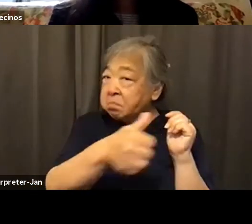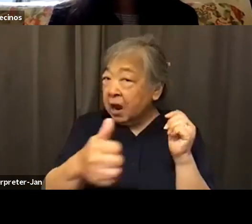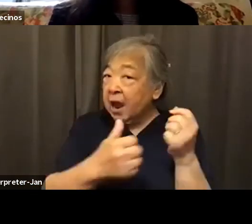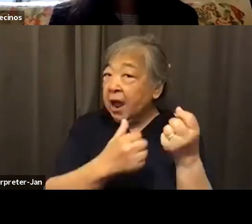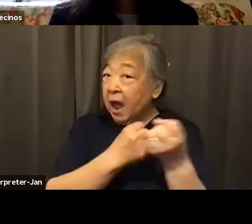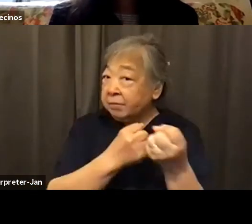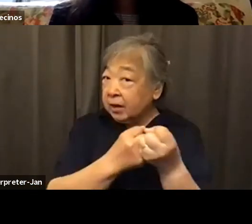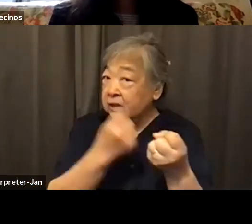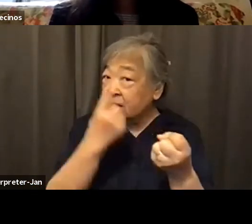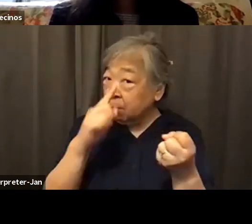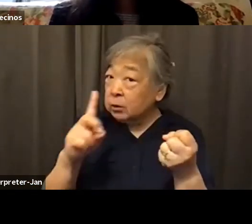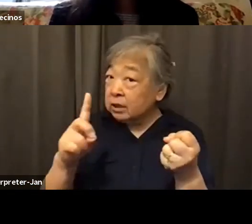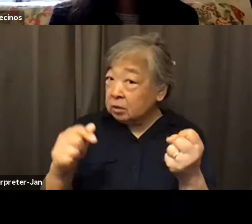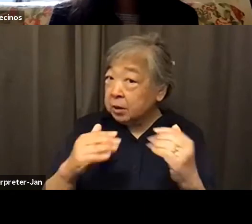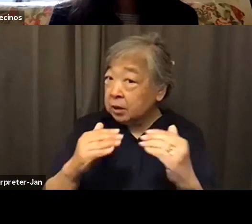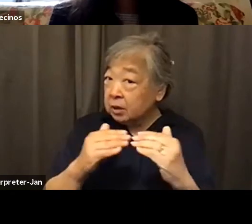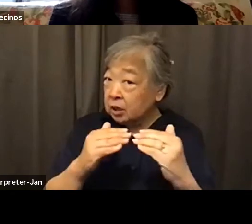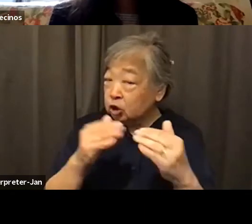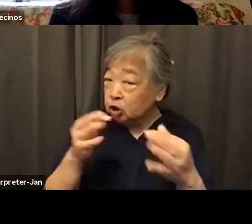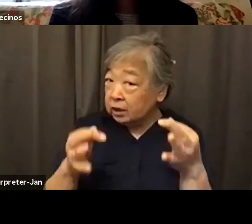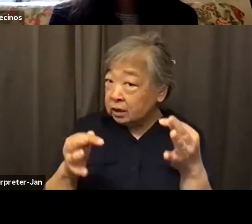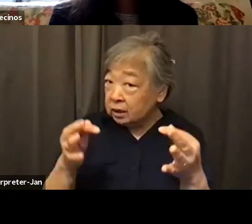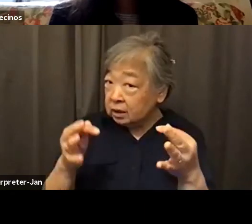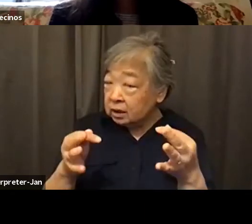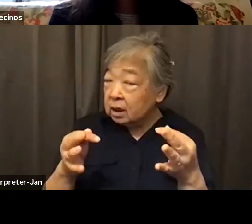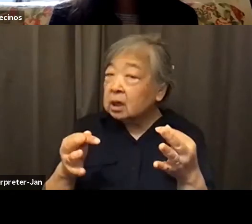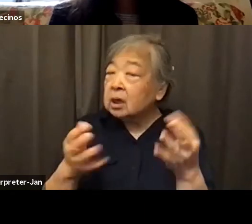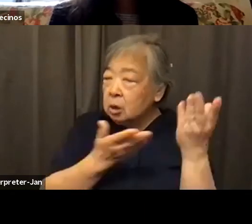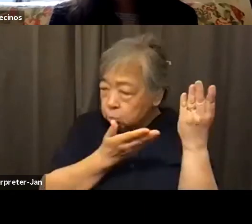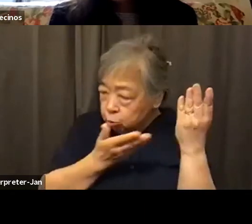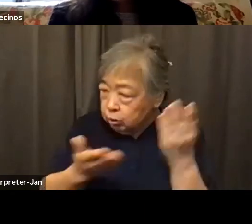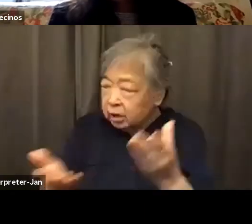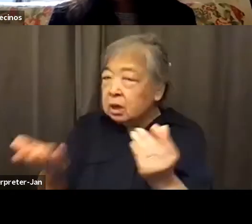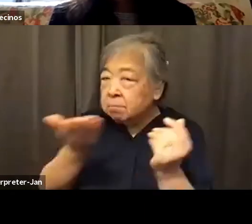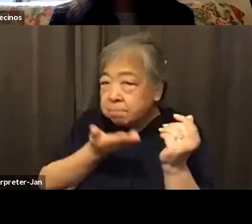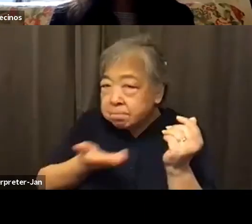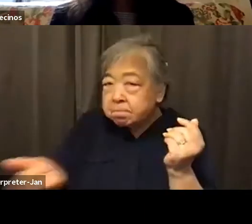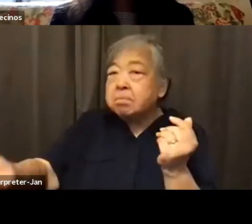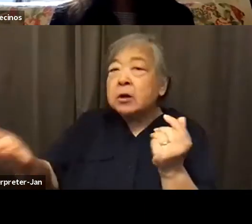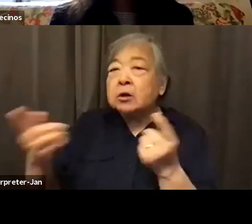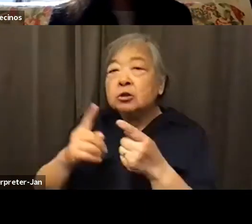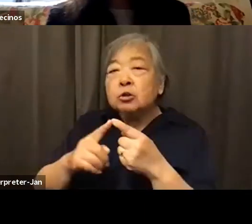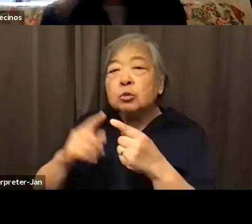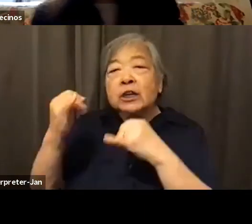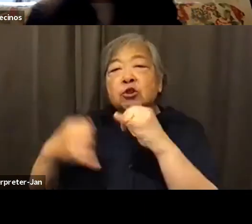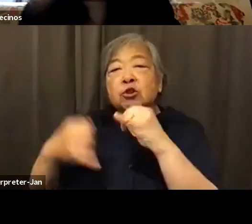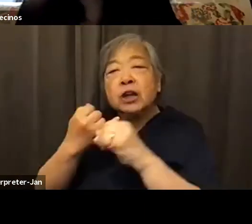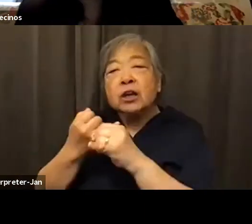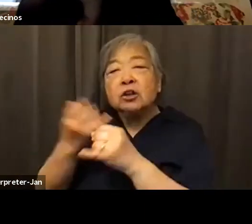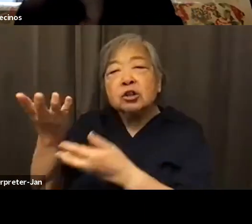justice in the spaces of international exchange, because it is something that will benefit